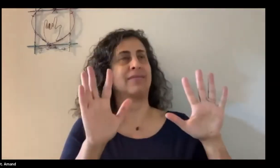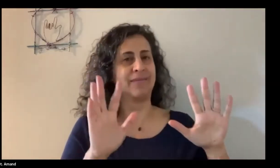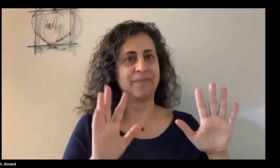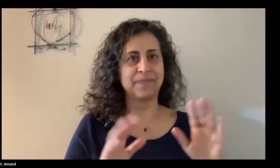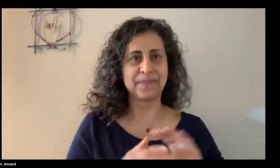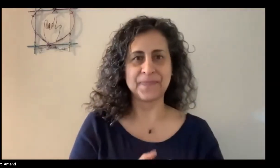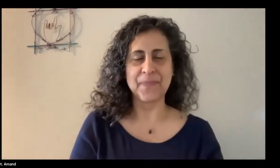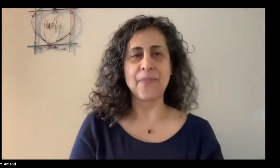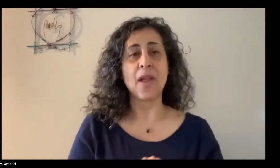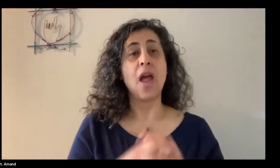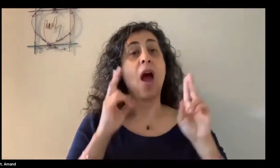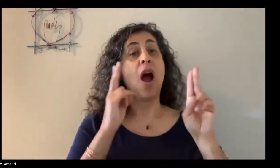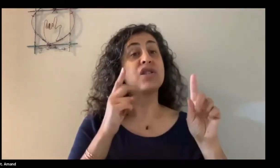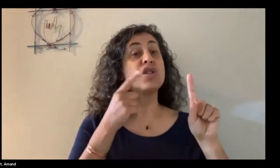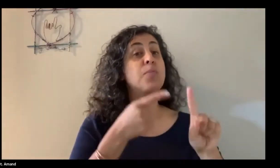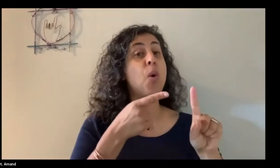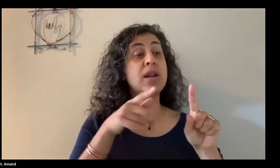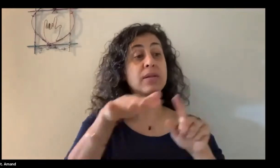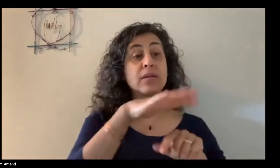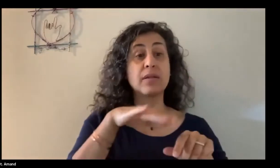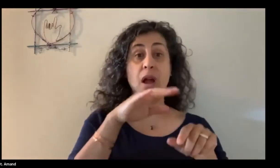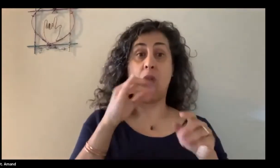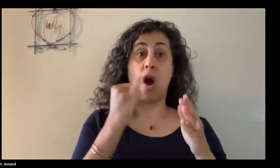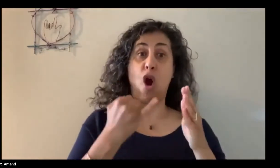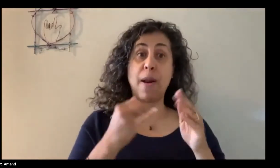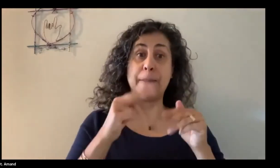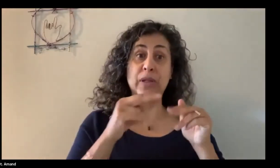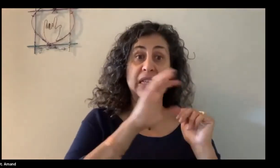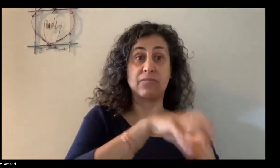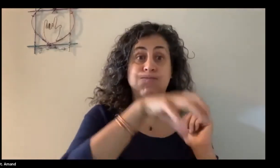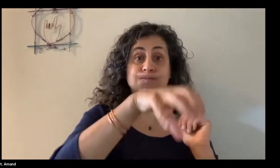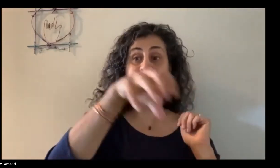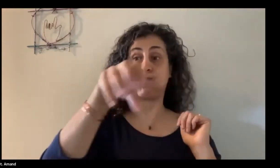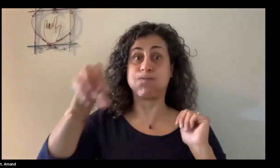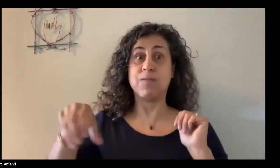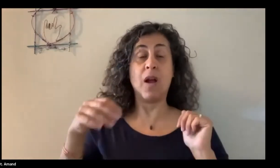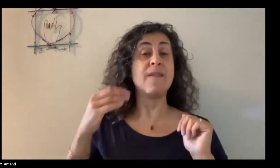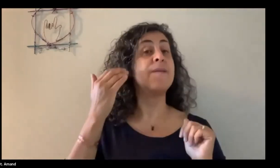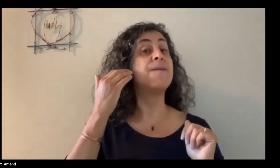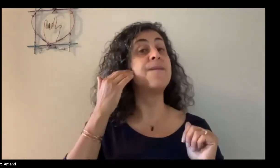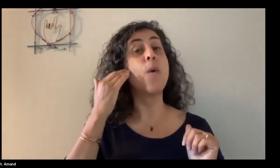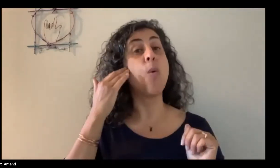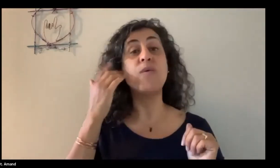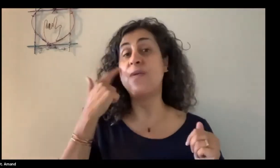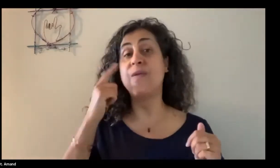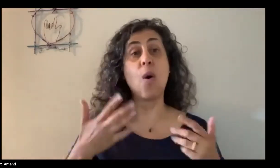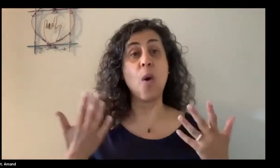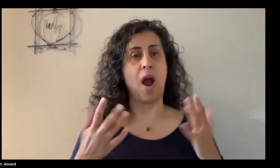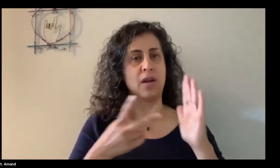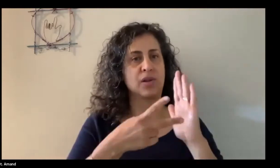oh, my gosh, was it sketchy, you know, and now they've renovated the whole area, so it's a much different place, but at that time, there were